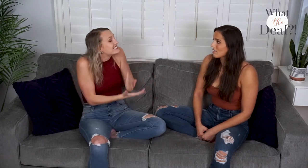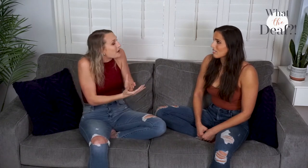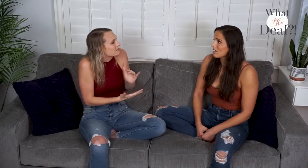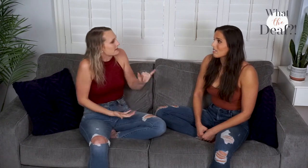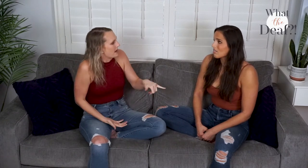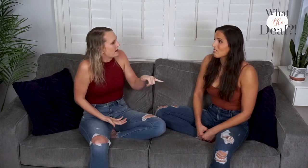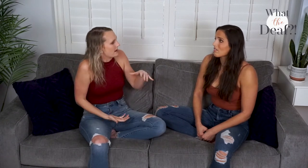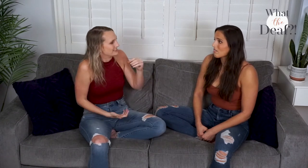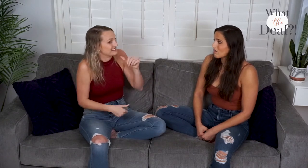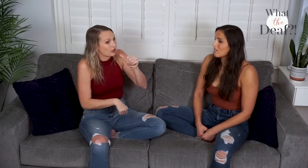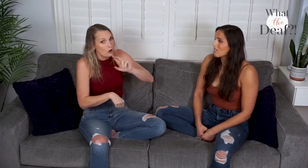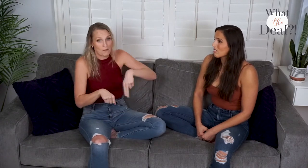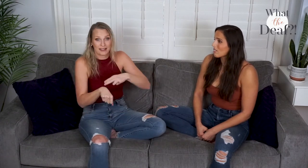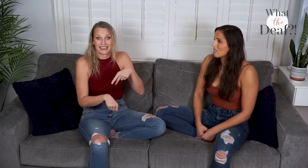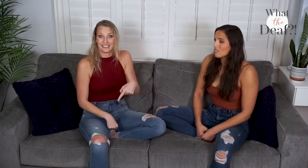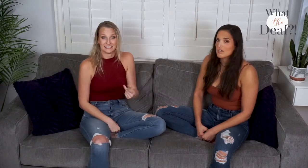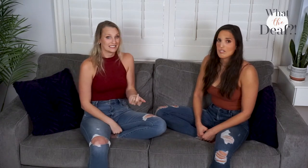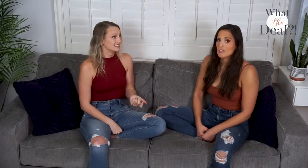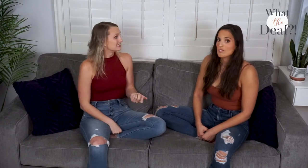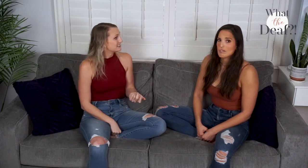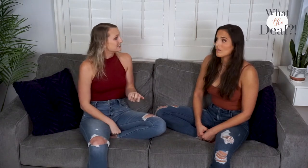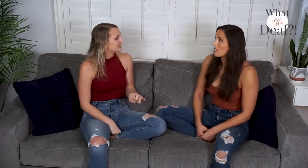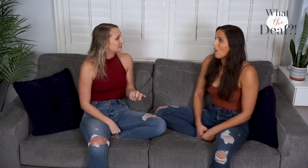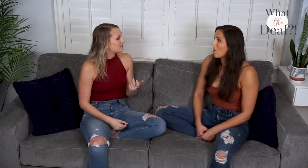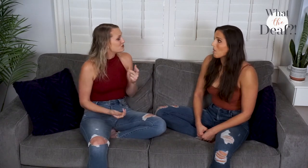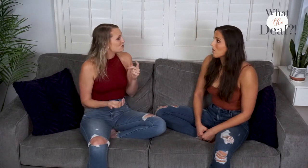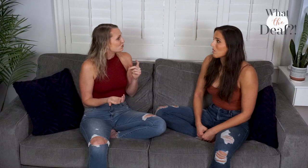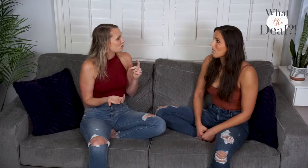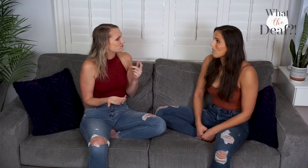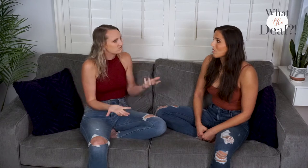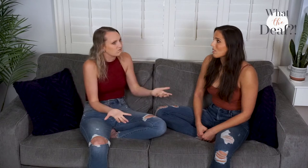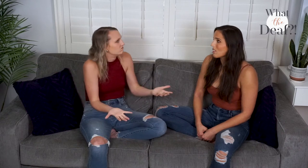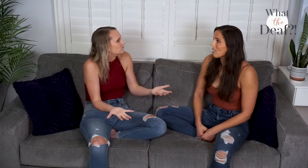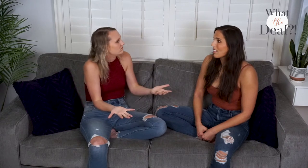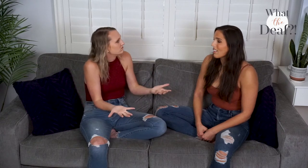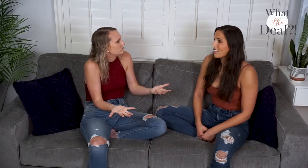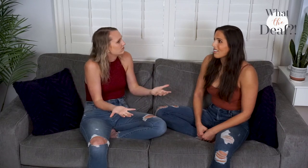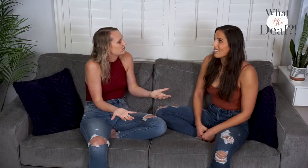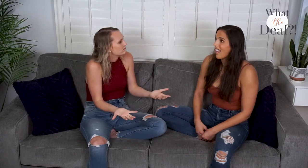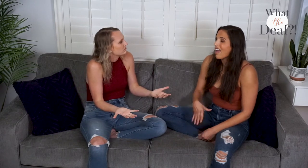How can we stop this and not normalize this? You know?